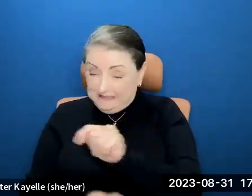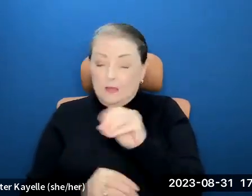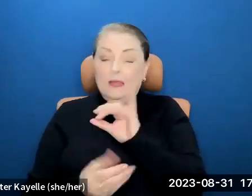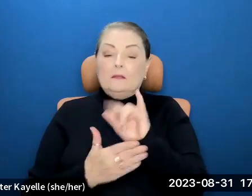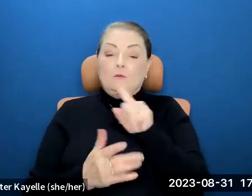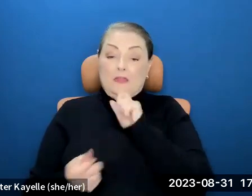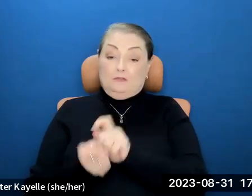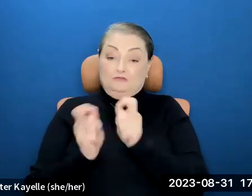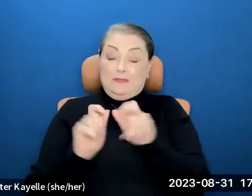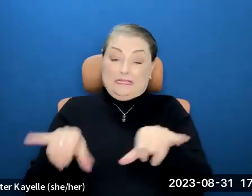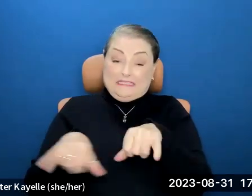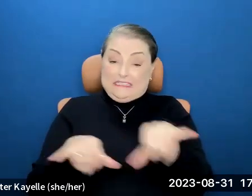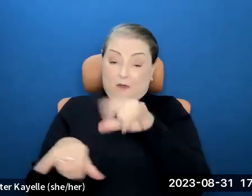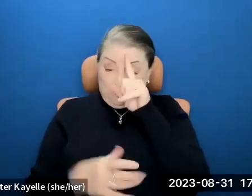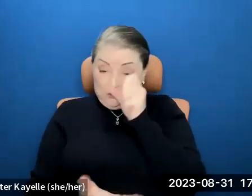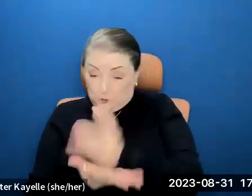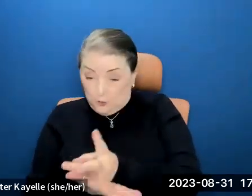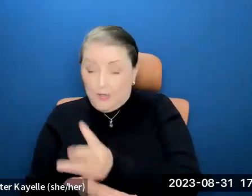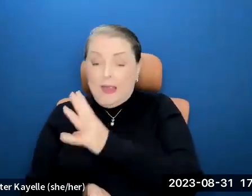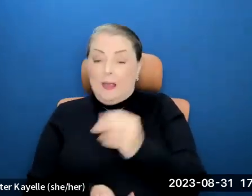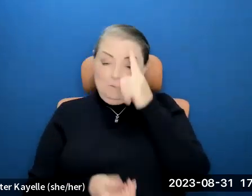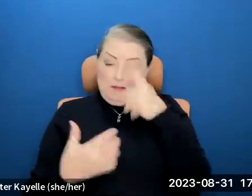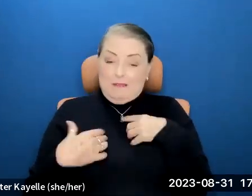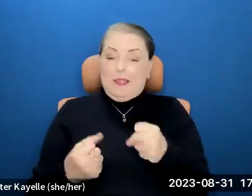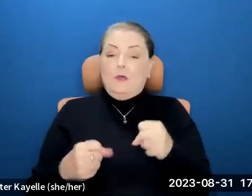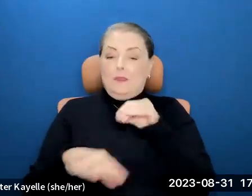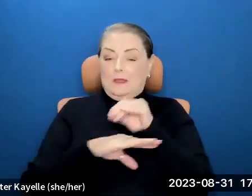the standards for social workers and Mental Health Counselors have different requirements